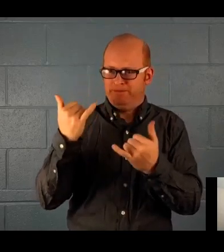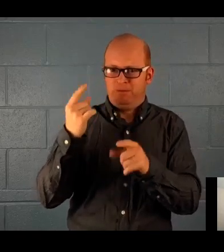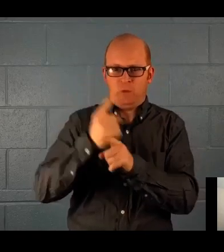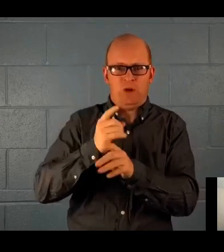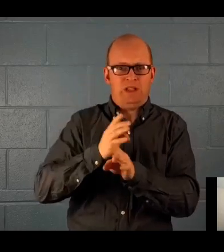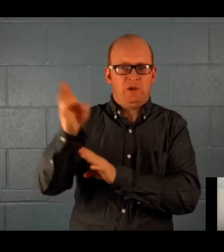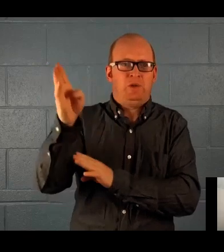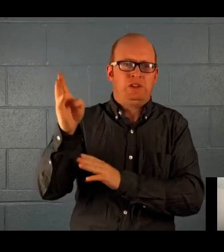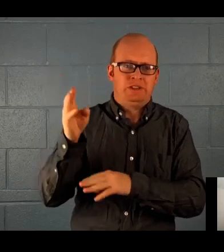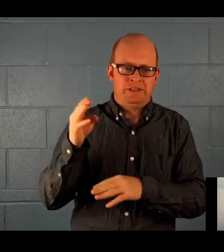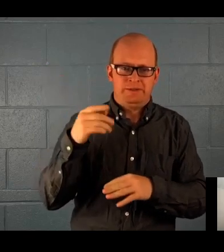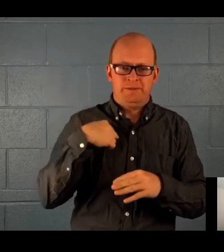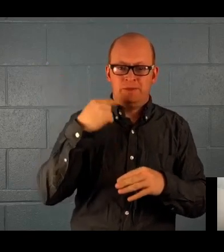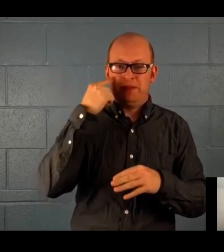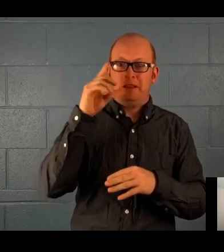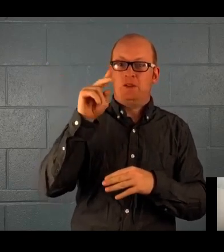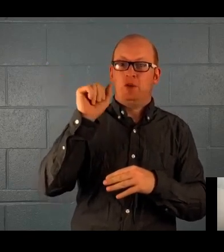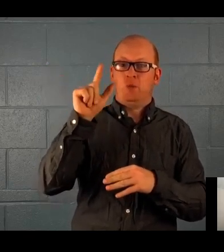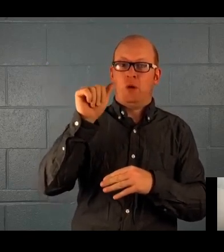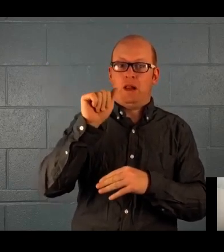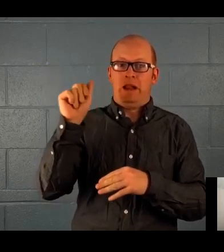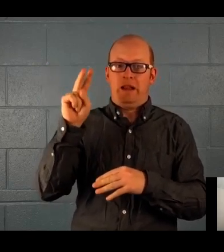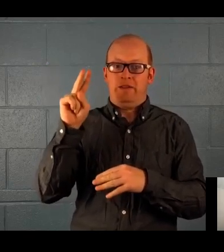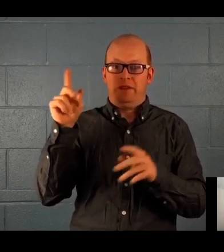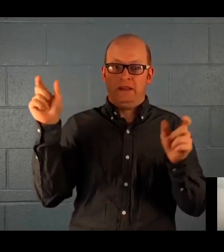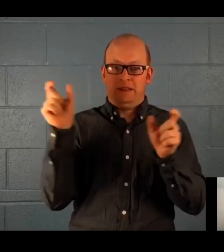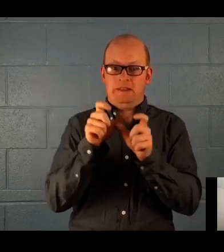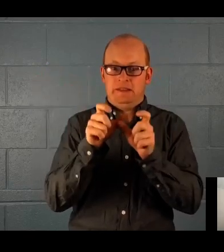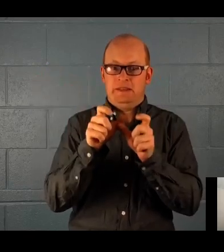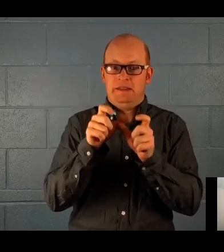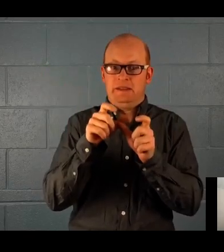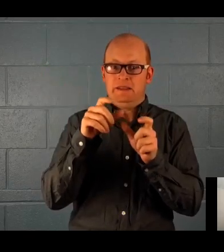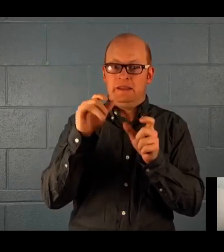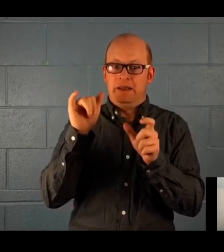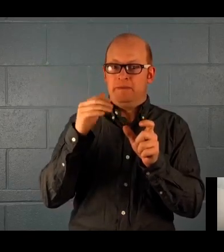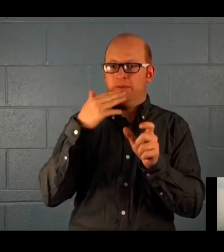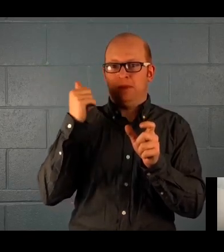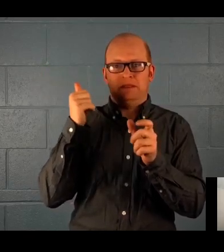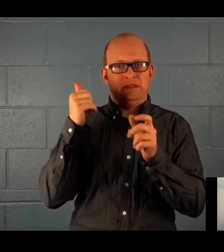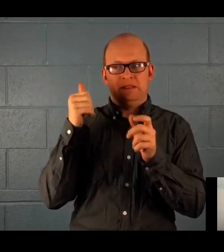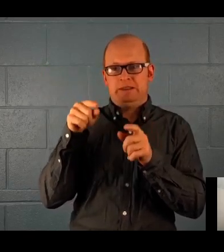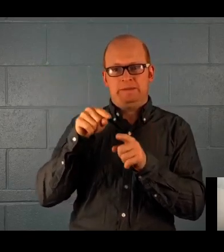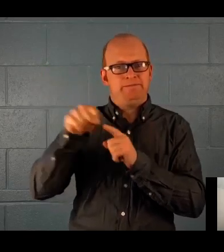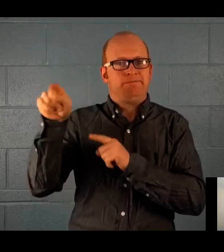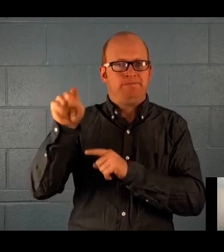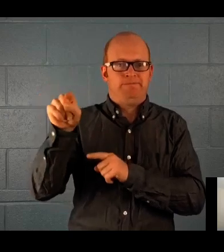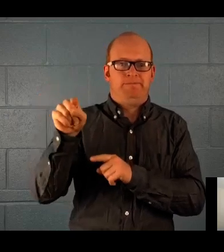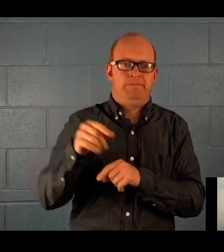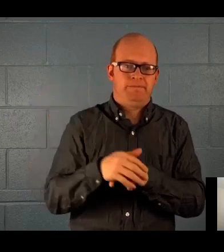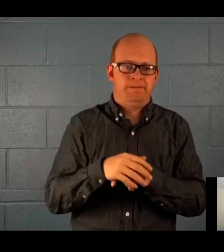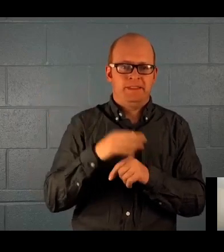And I think that a dual AAV vector and mediated gene therapy for USH1b is a worthy pursuit,